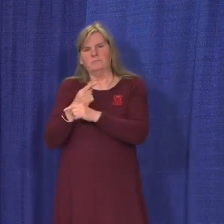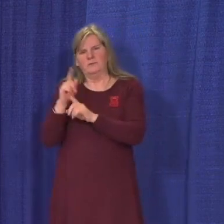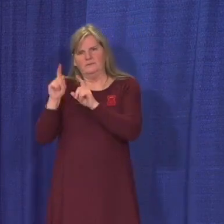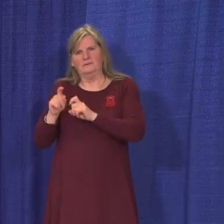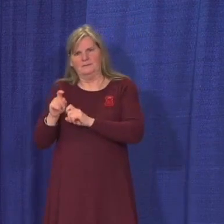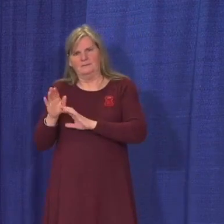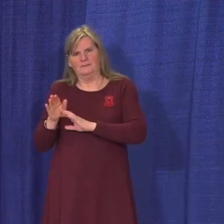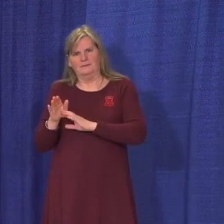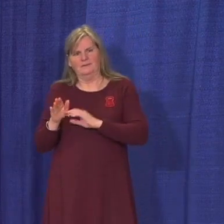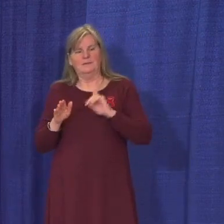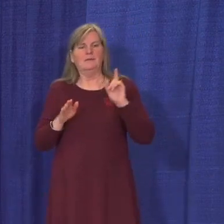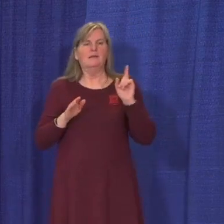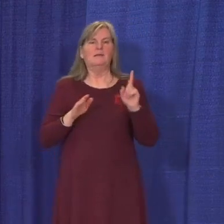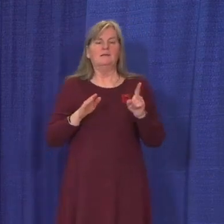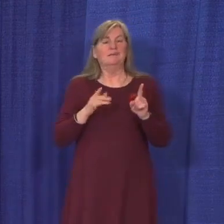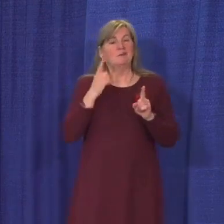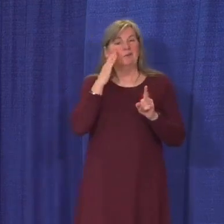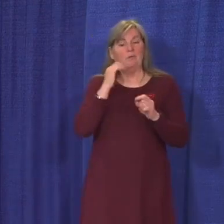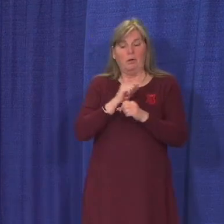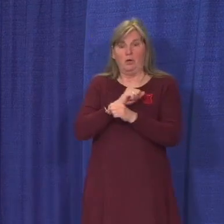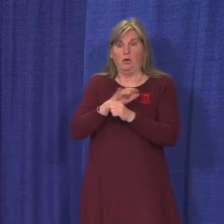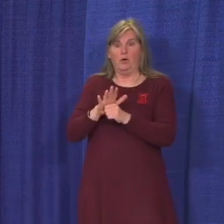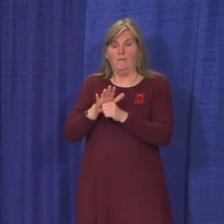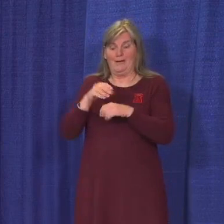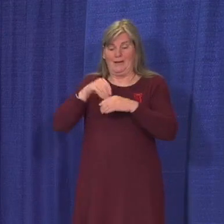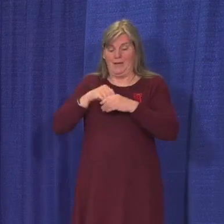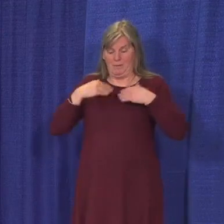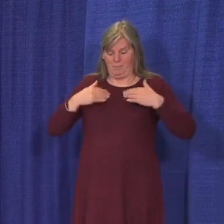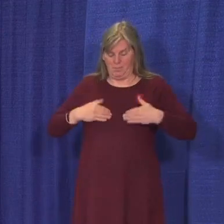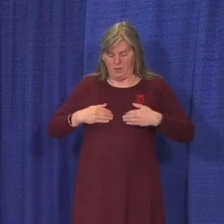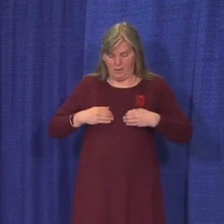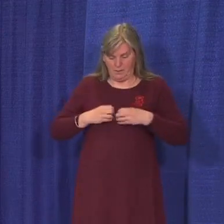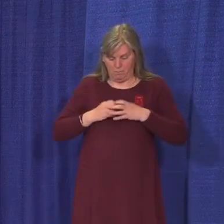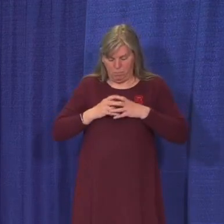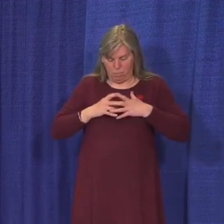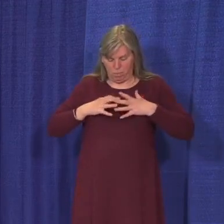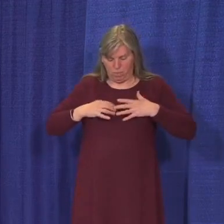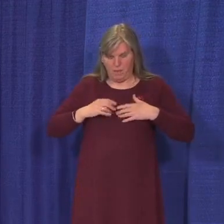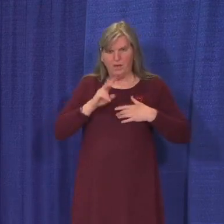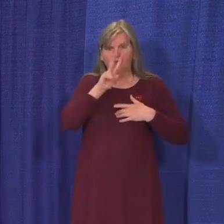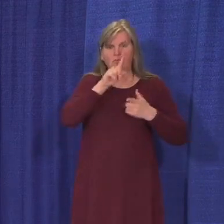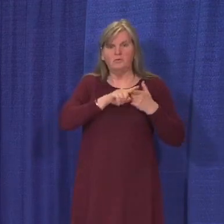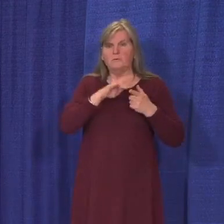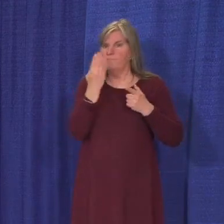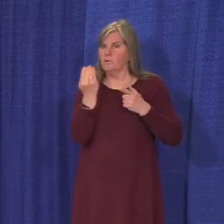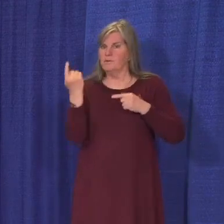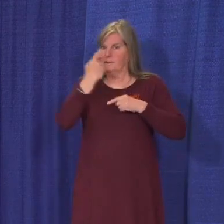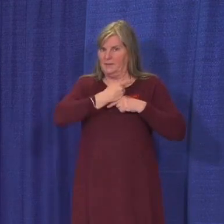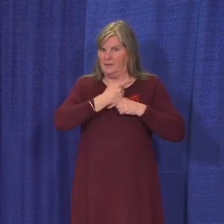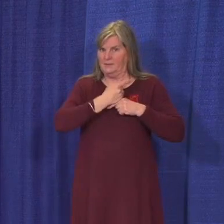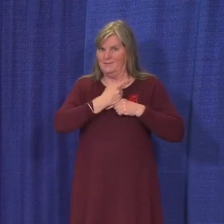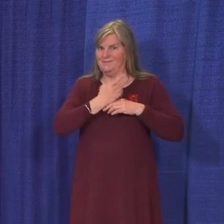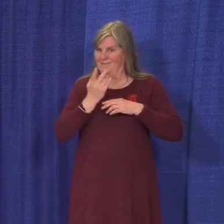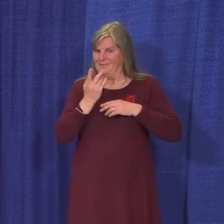within Mayans enrol communities. Is important to remember rapid testing is not a foolproof